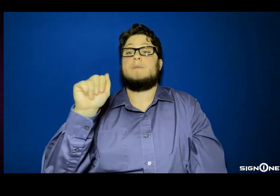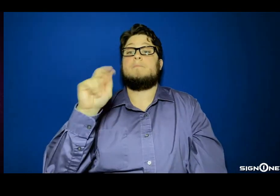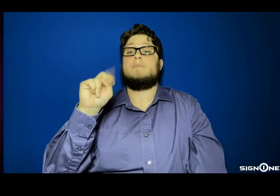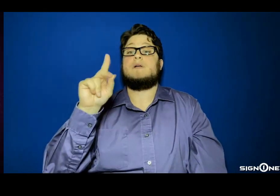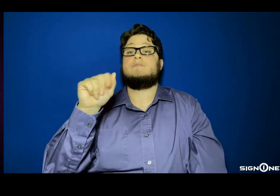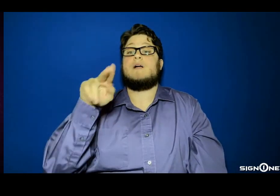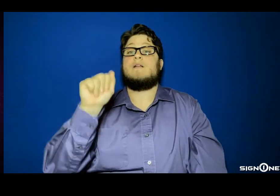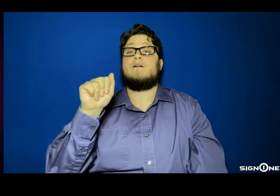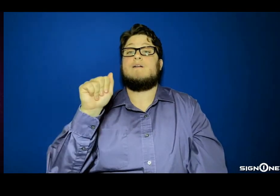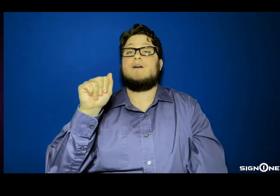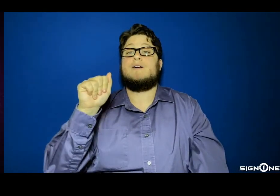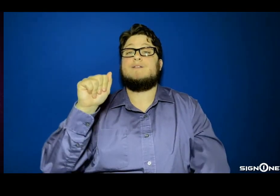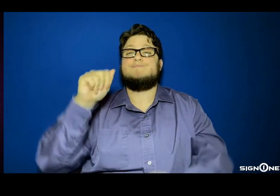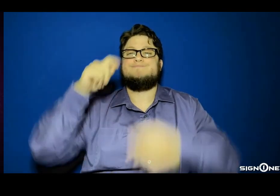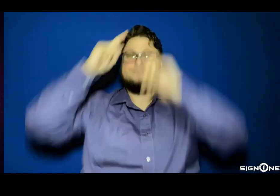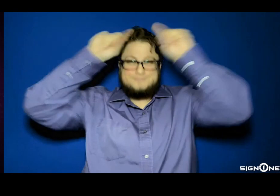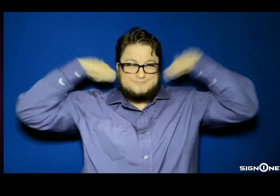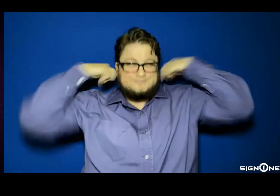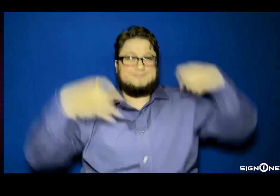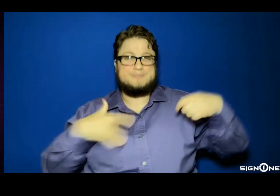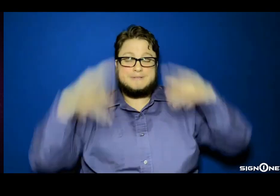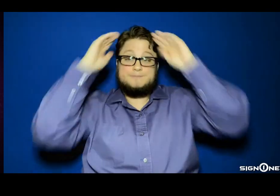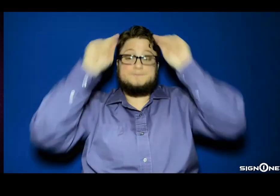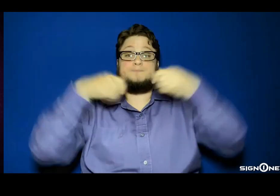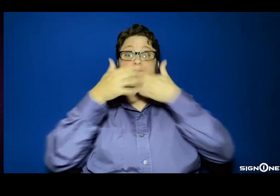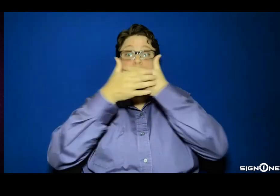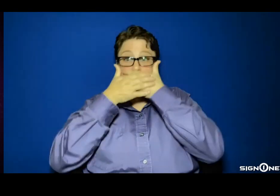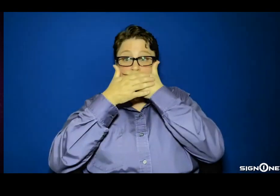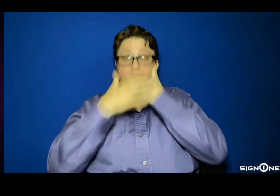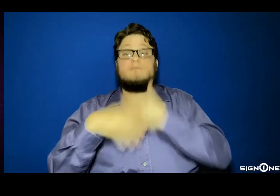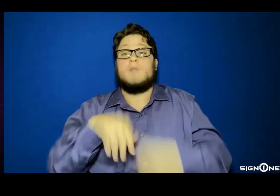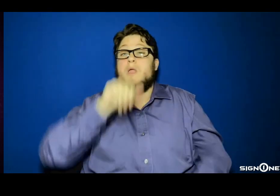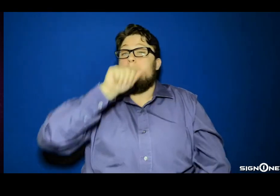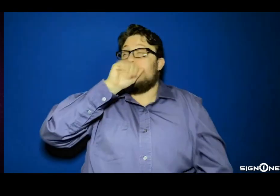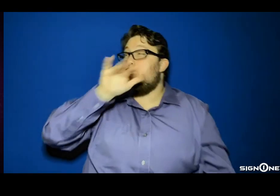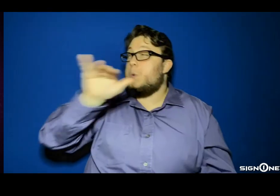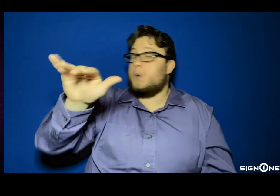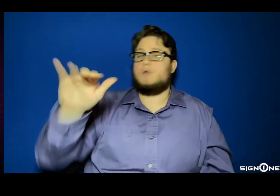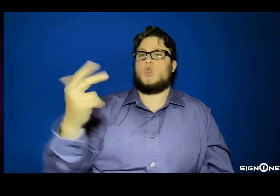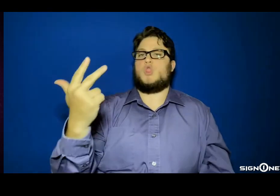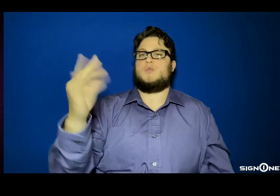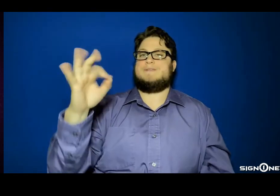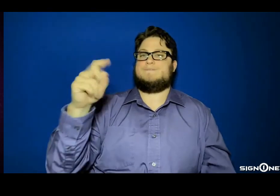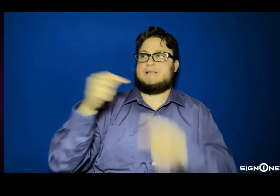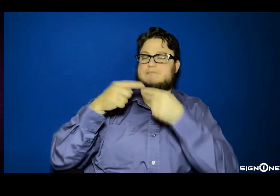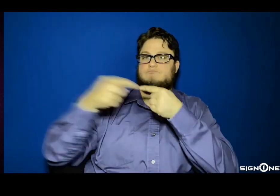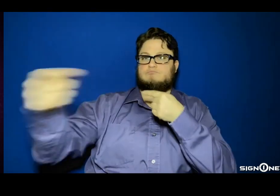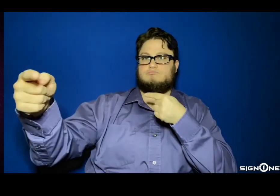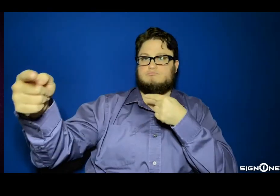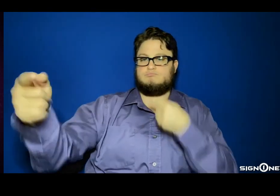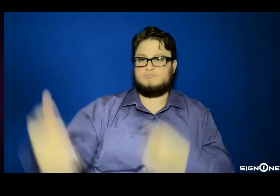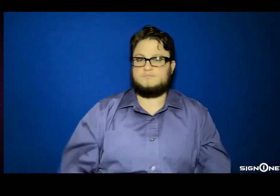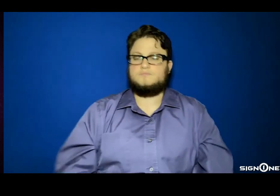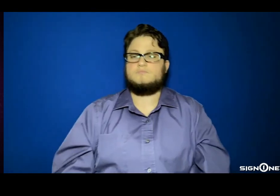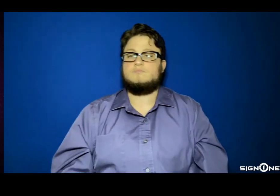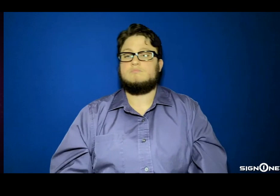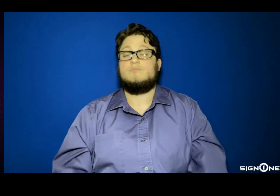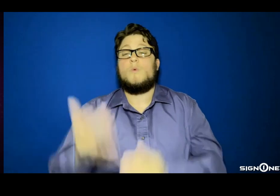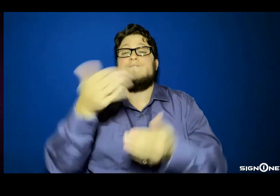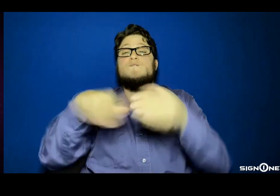Droplets from a bandana-covered cough traveled 3 feet.